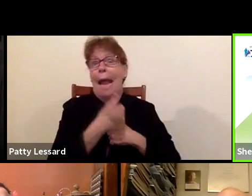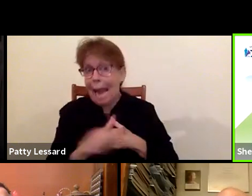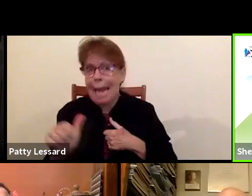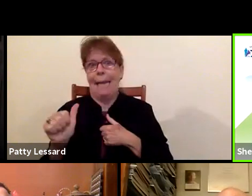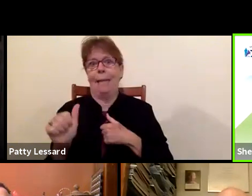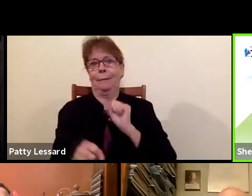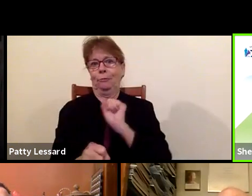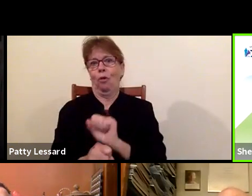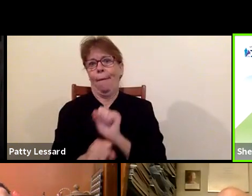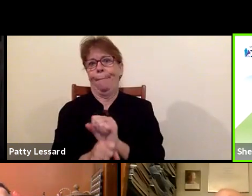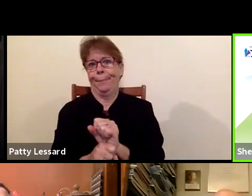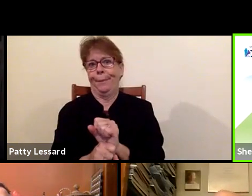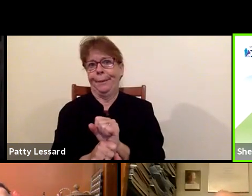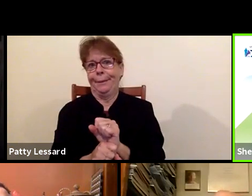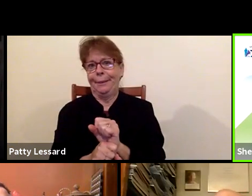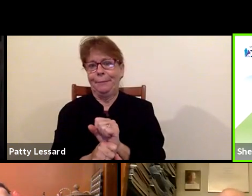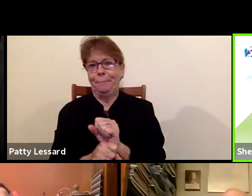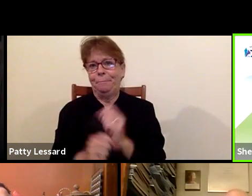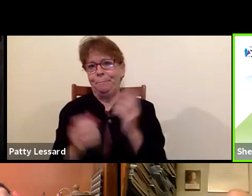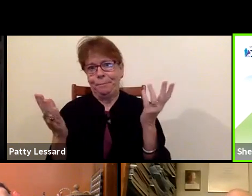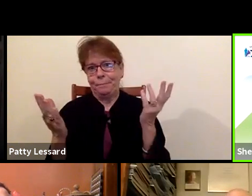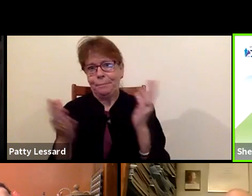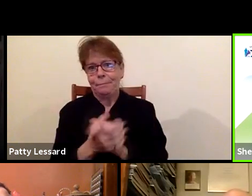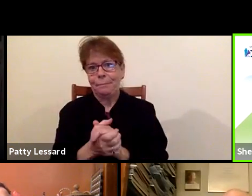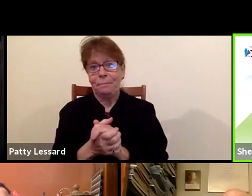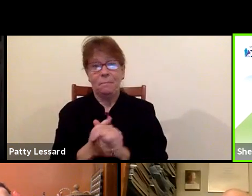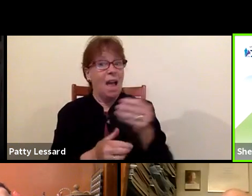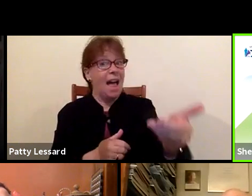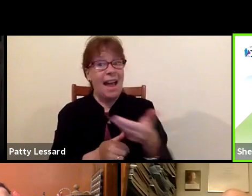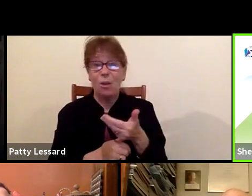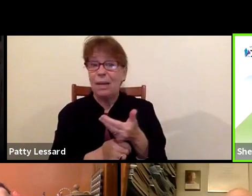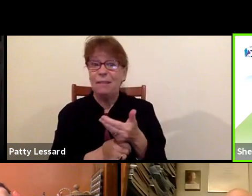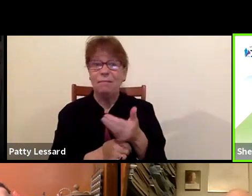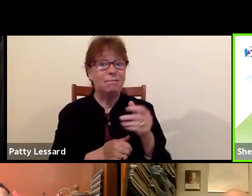take 700 people and they have a chance of being one of five, there aren't any interactions. ≫ Sheri: That's true for all of